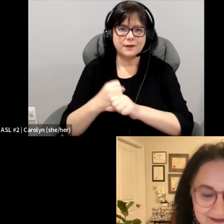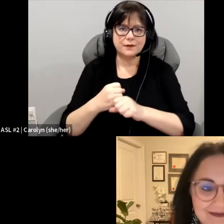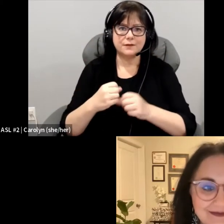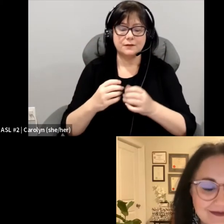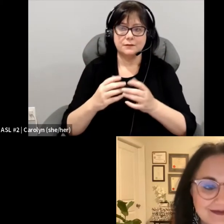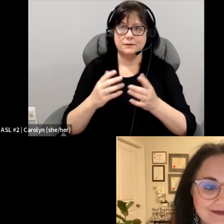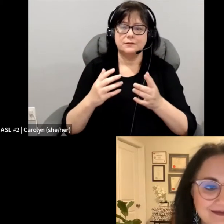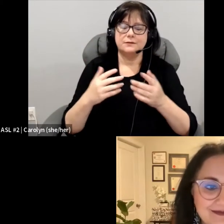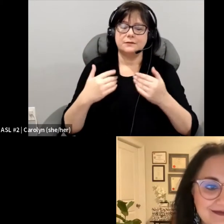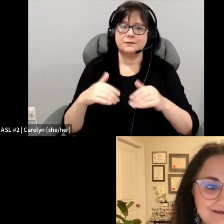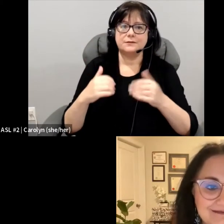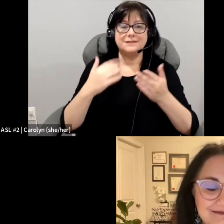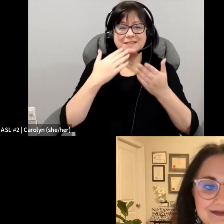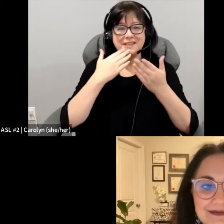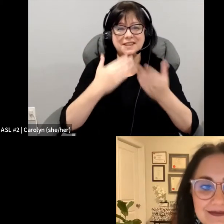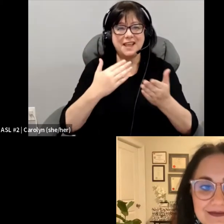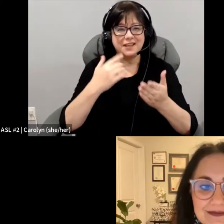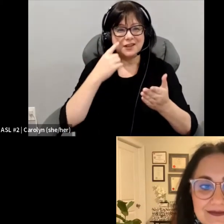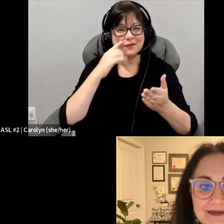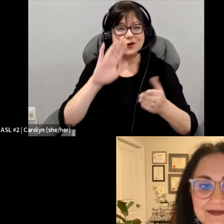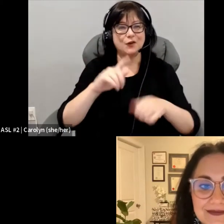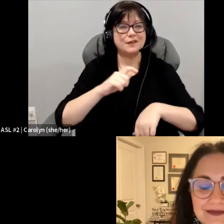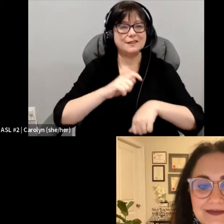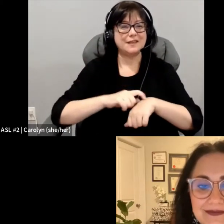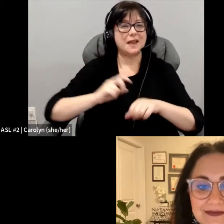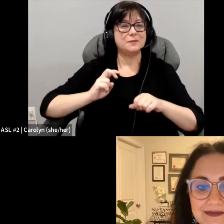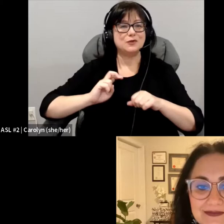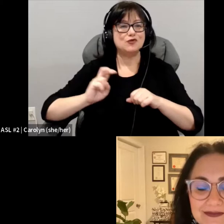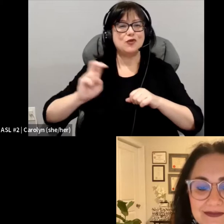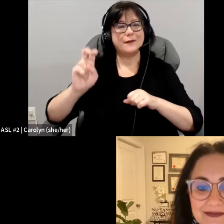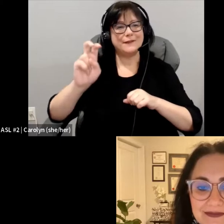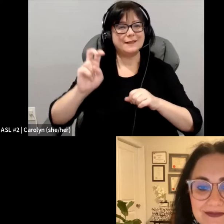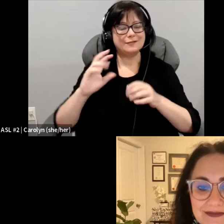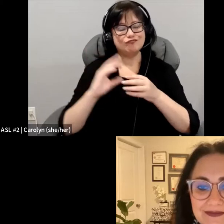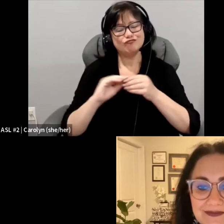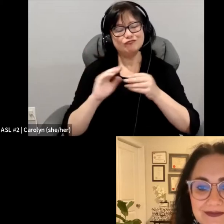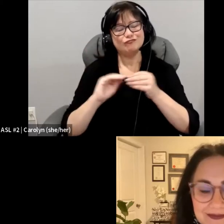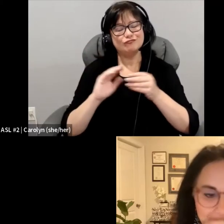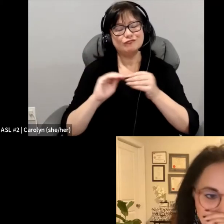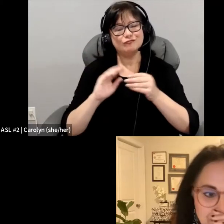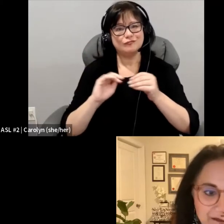THANK YOU FOR TAKING US ON THAT TIME TRAVELLING JOURNEY AND SHARING YOUR CRITICAL REFLECTIONS